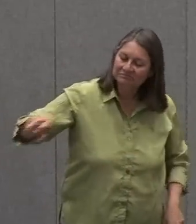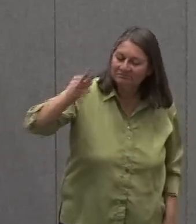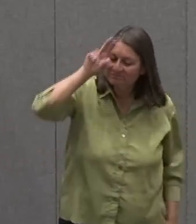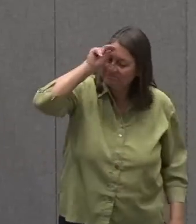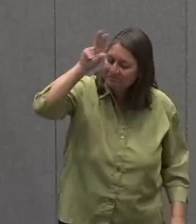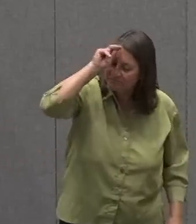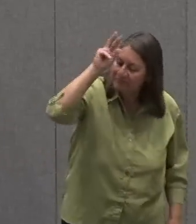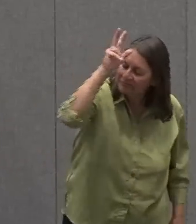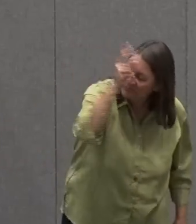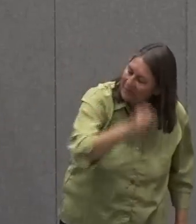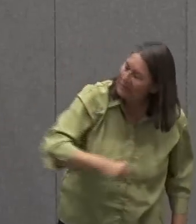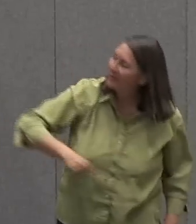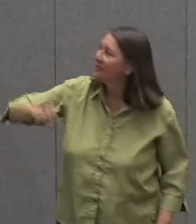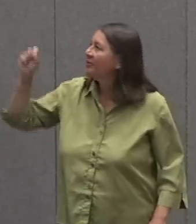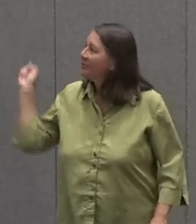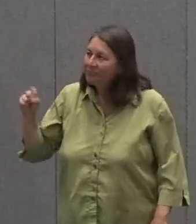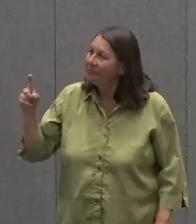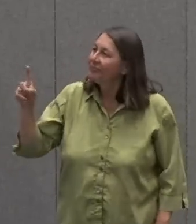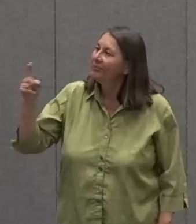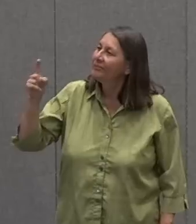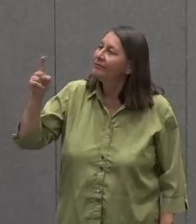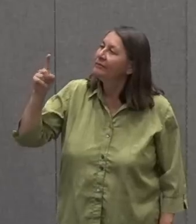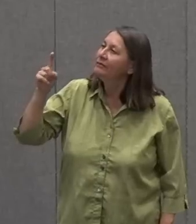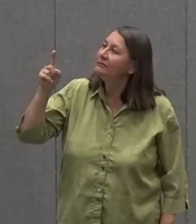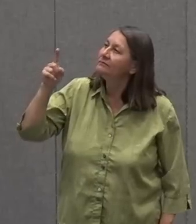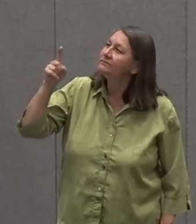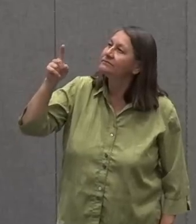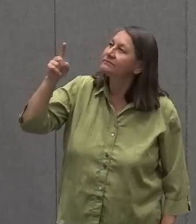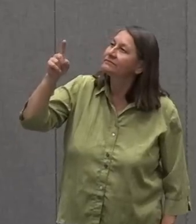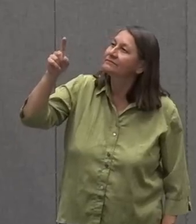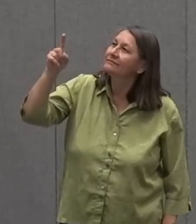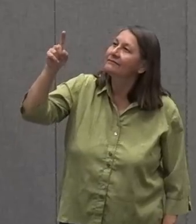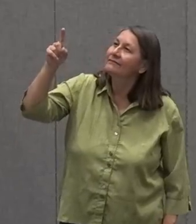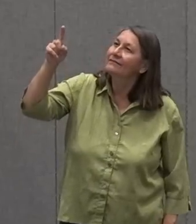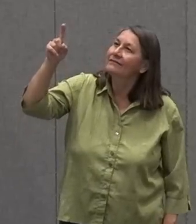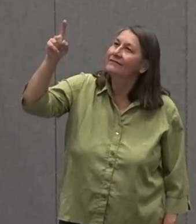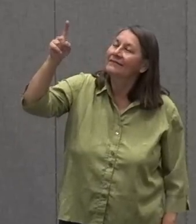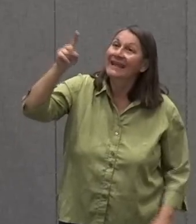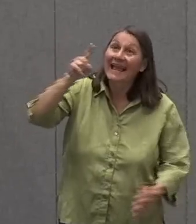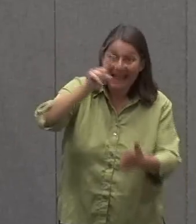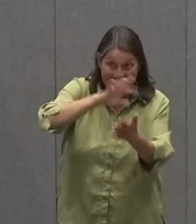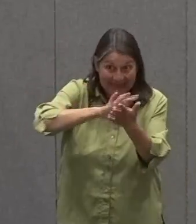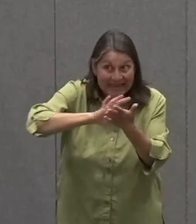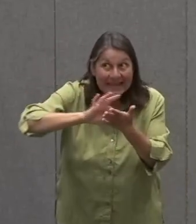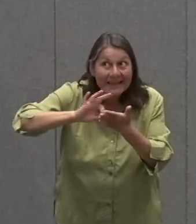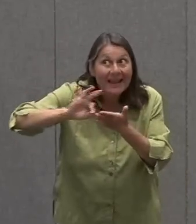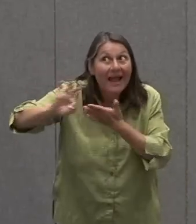he flung the spear far up into the air. Before it could fall to the earth,